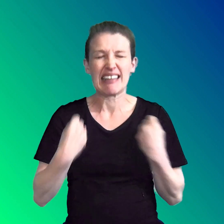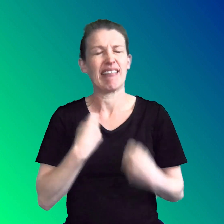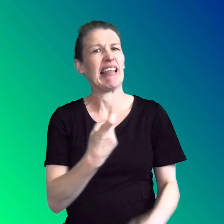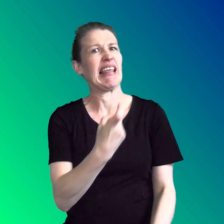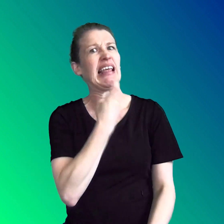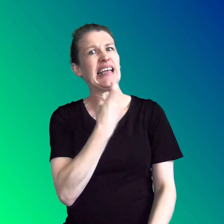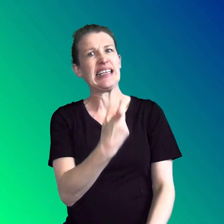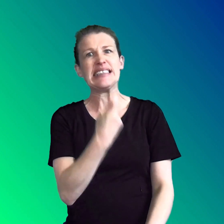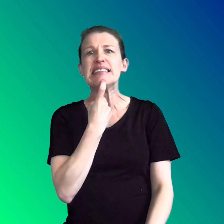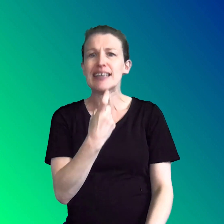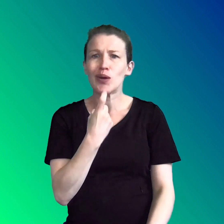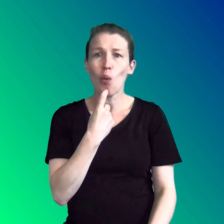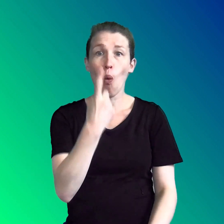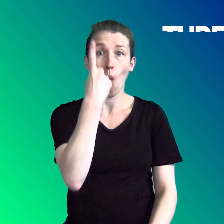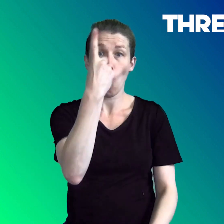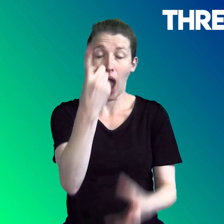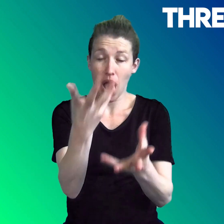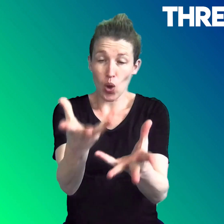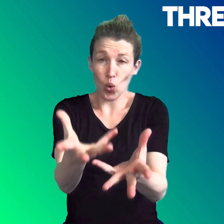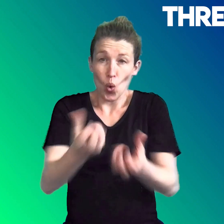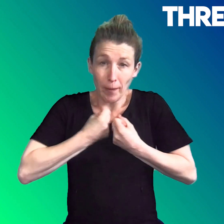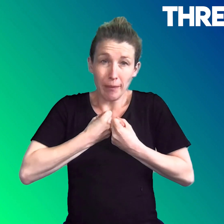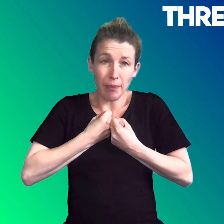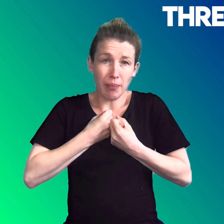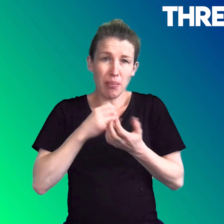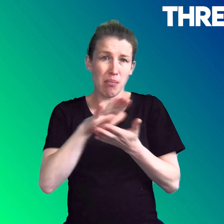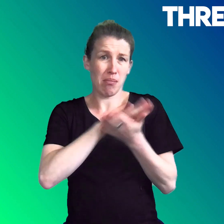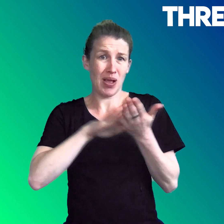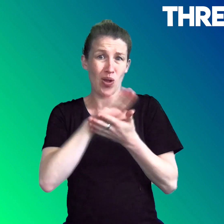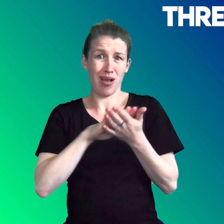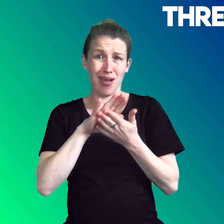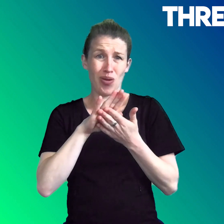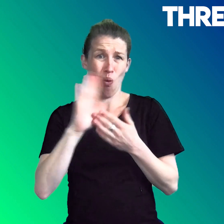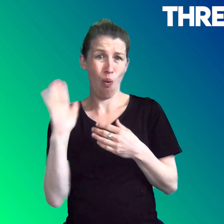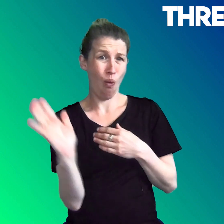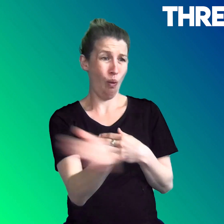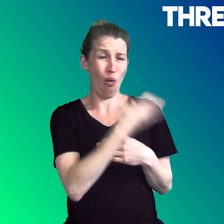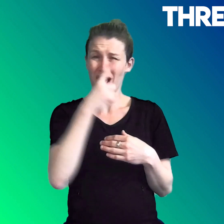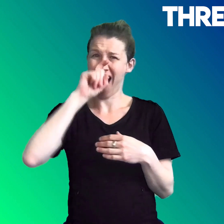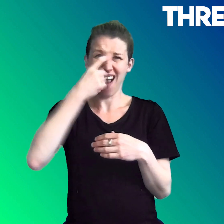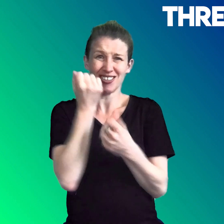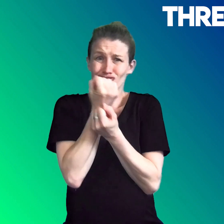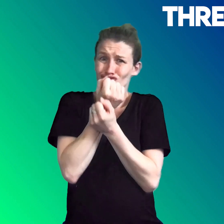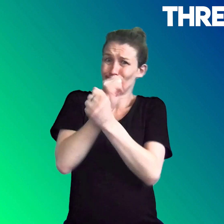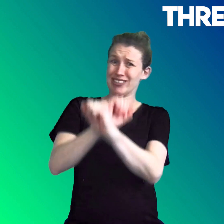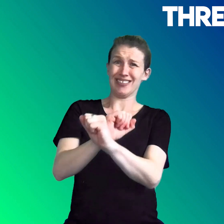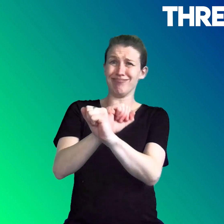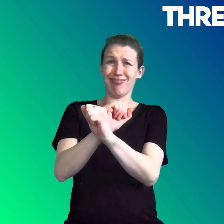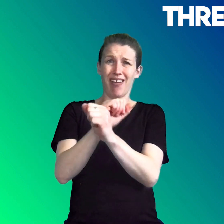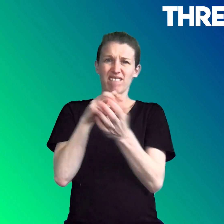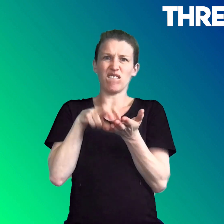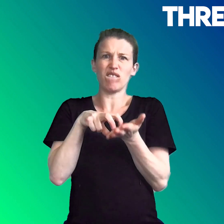Which means the plants can catch disease and easily have it spread. And when that happens, there's no resilience.